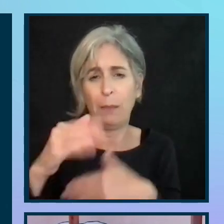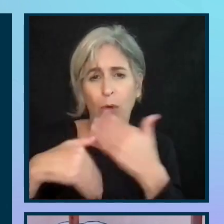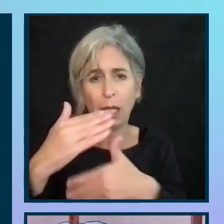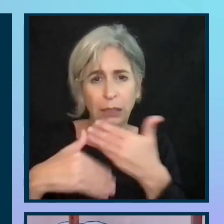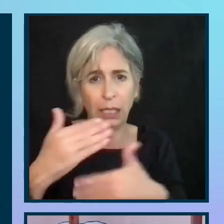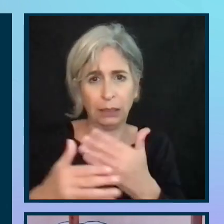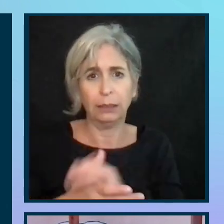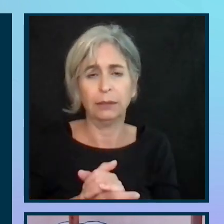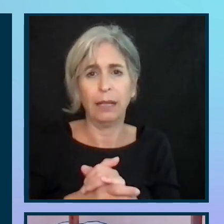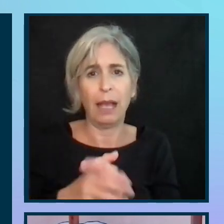and I think that's worth exploring,